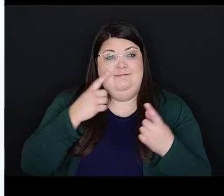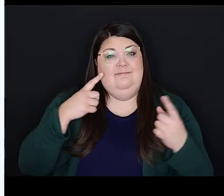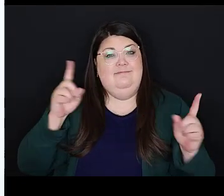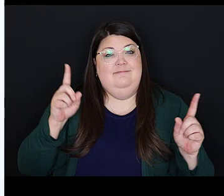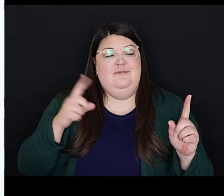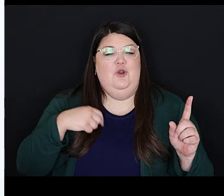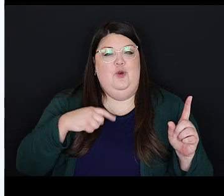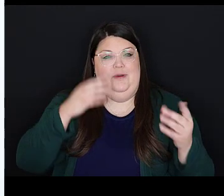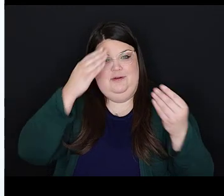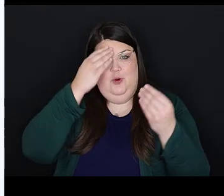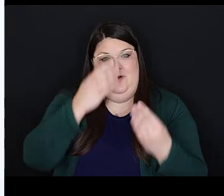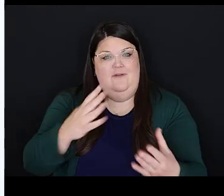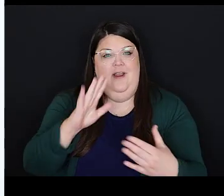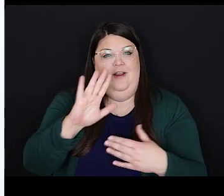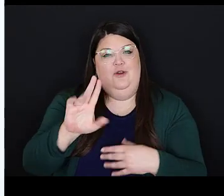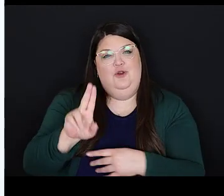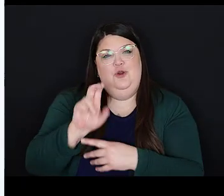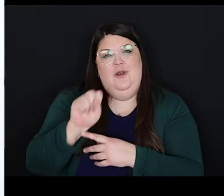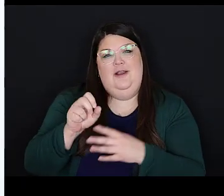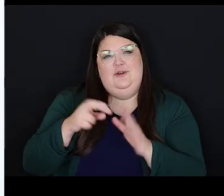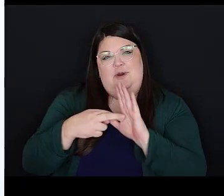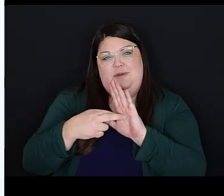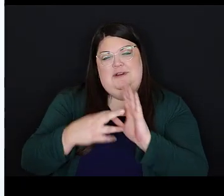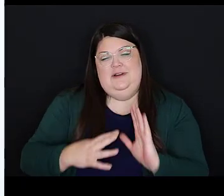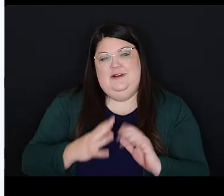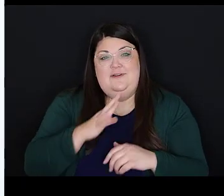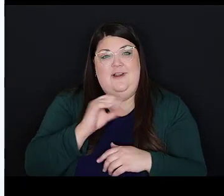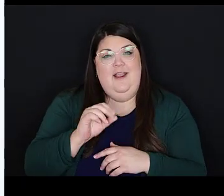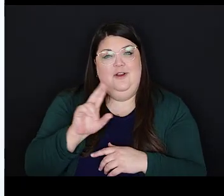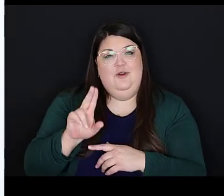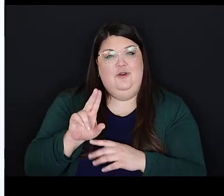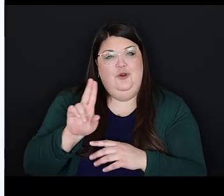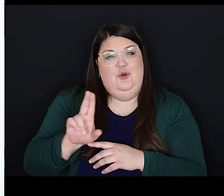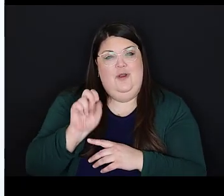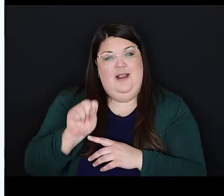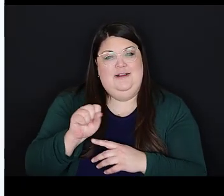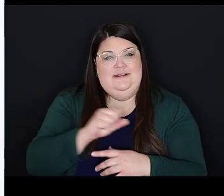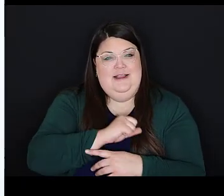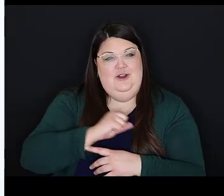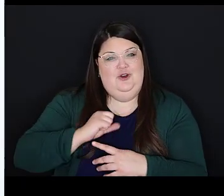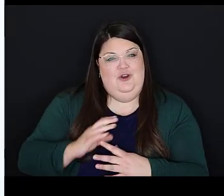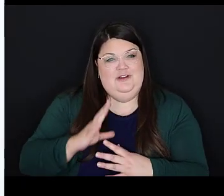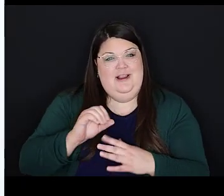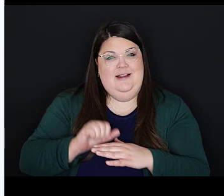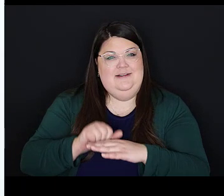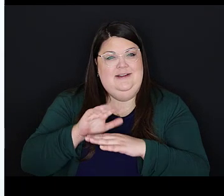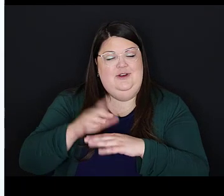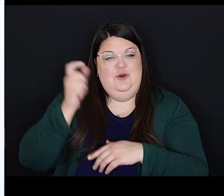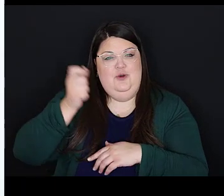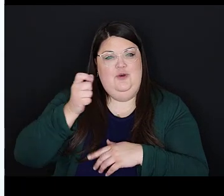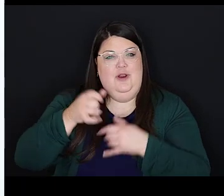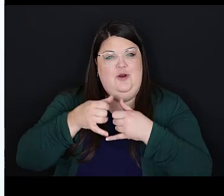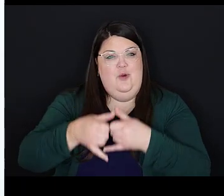we notify your U.S. Representative and U.S. Senators and send you a Grant Award Notification